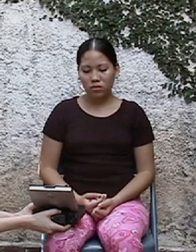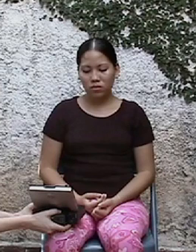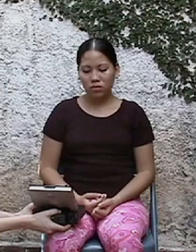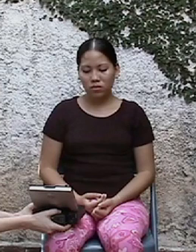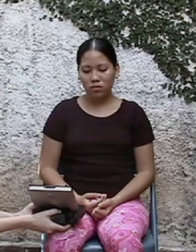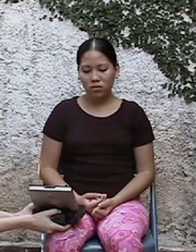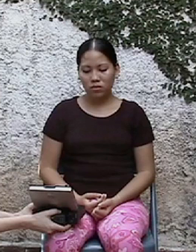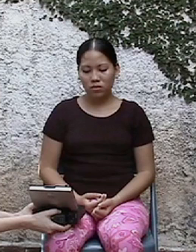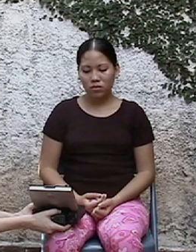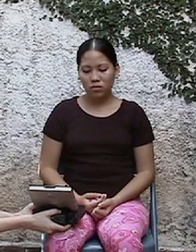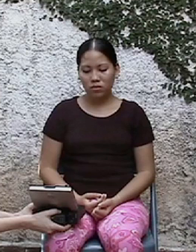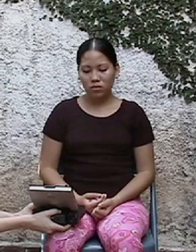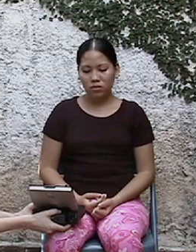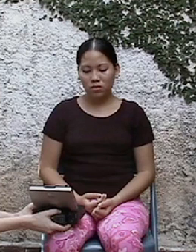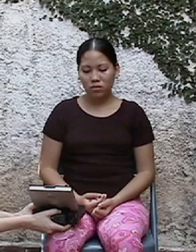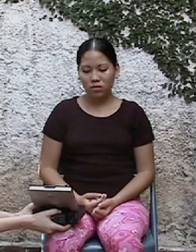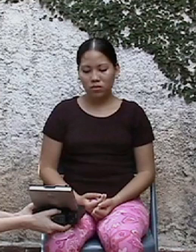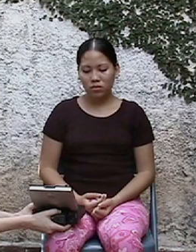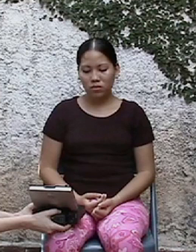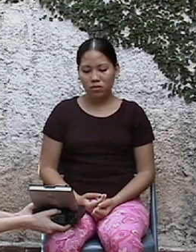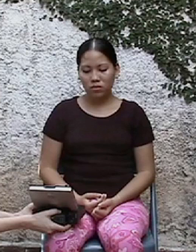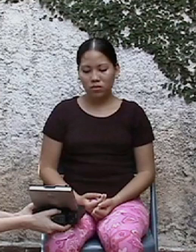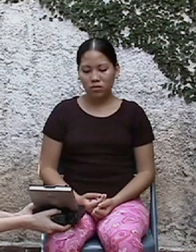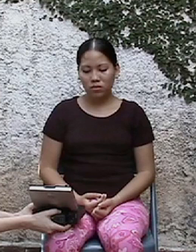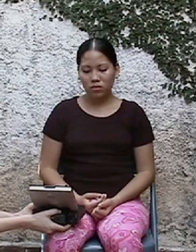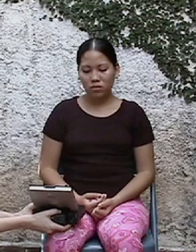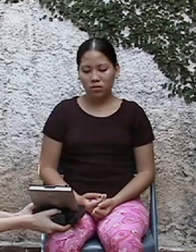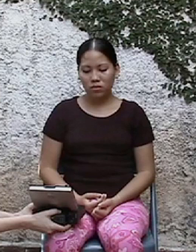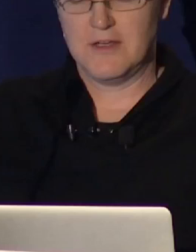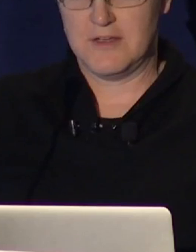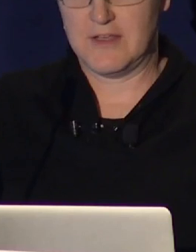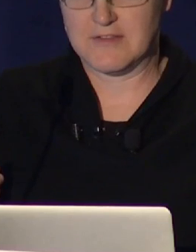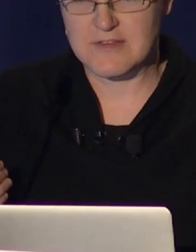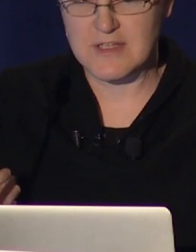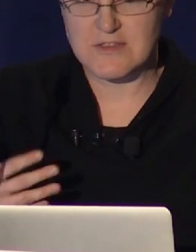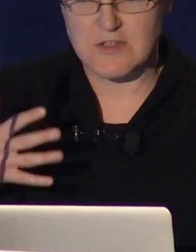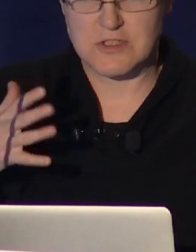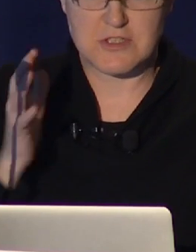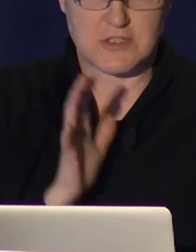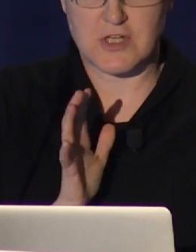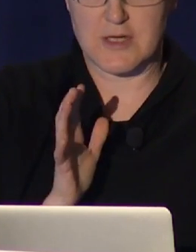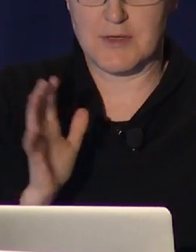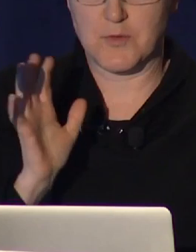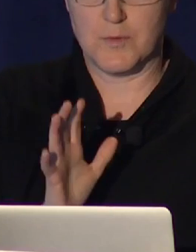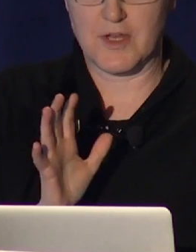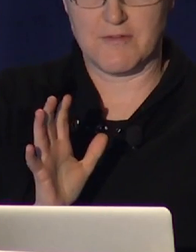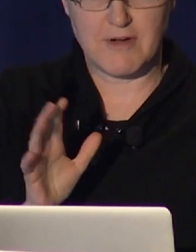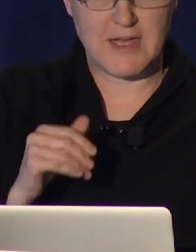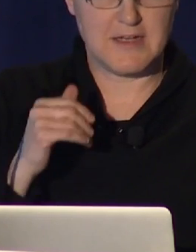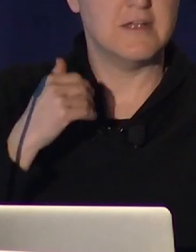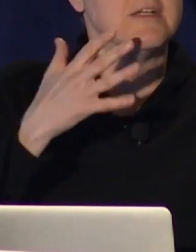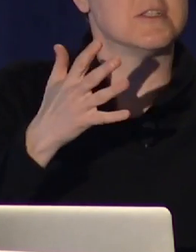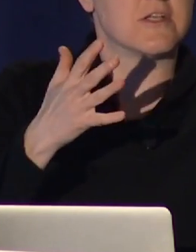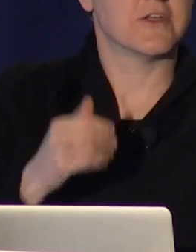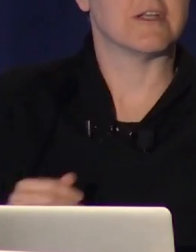you are going to see, first she talks about, you remember those three people in that scene? So, she starts talking about the woman on the right, just looking